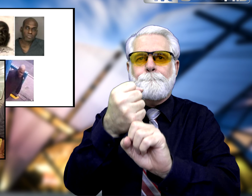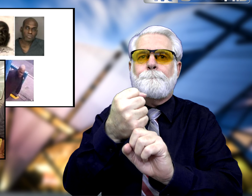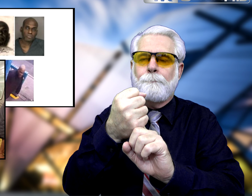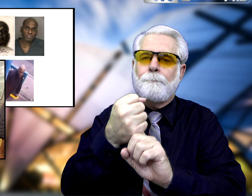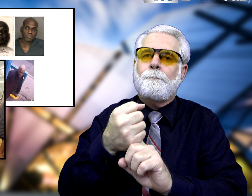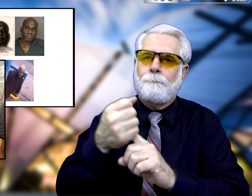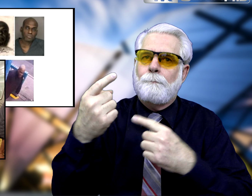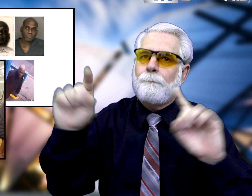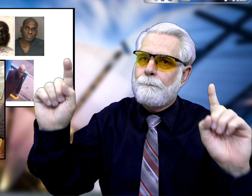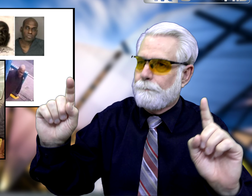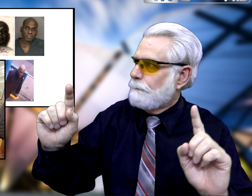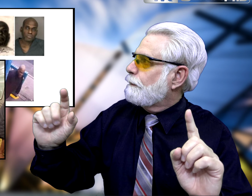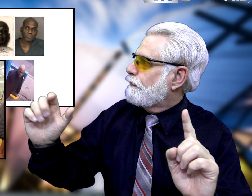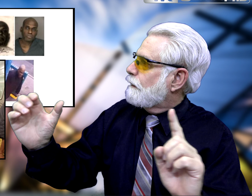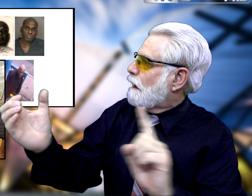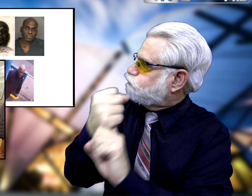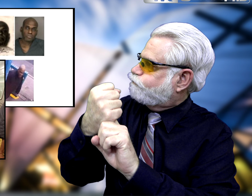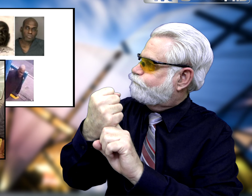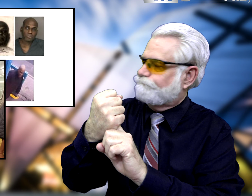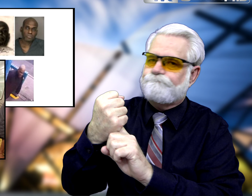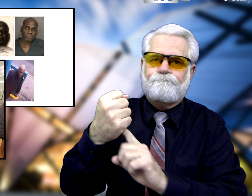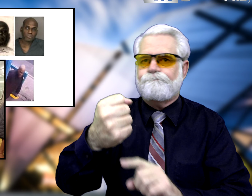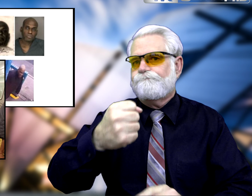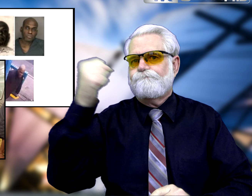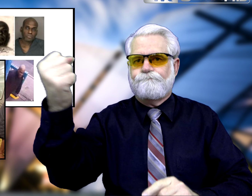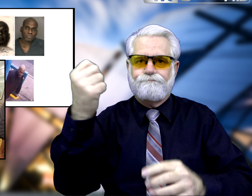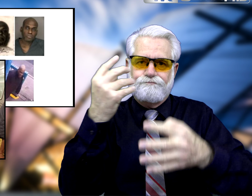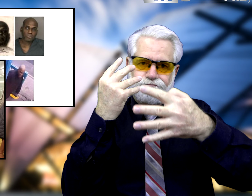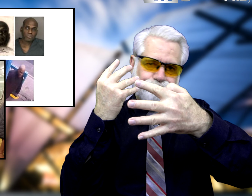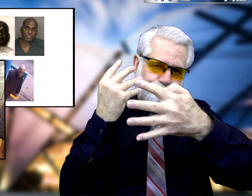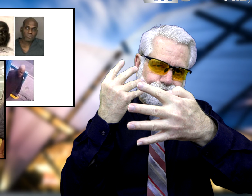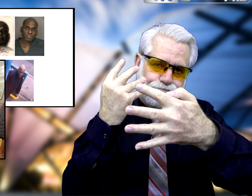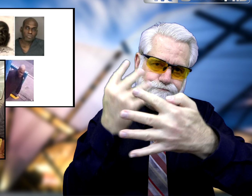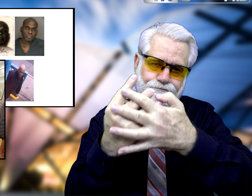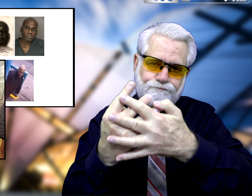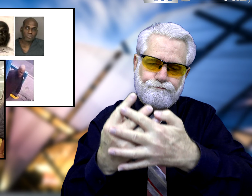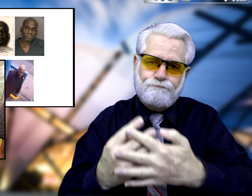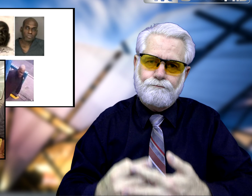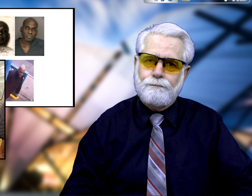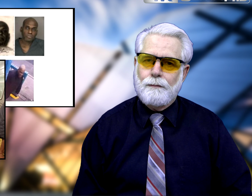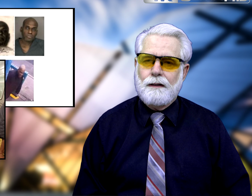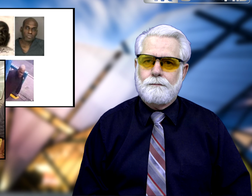They arrested him finally and took him to jail.